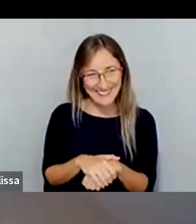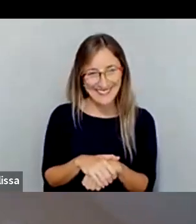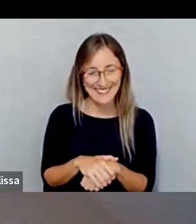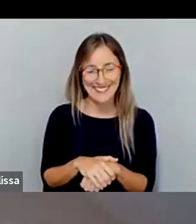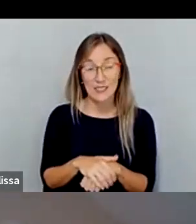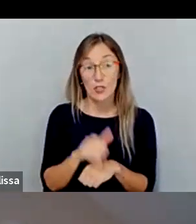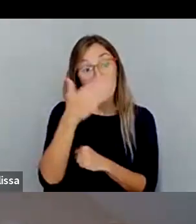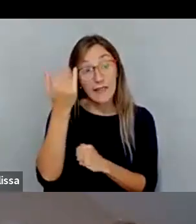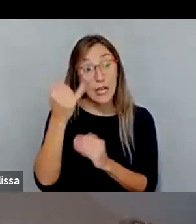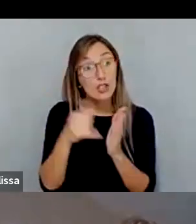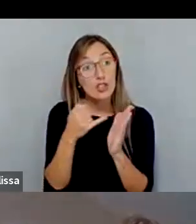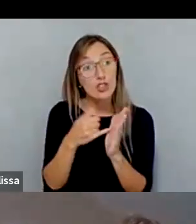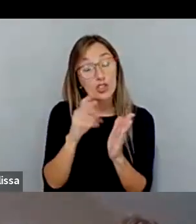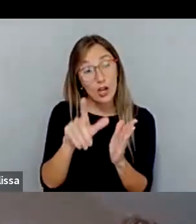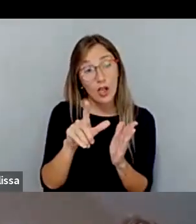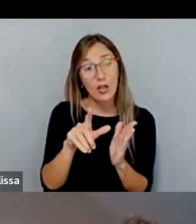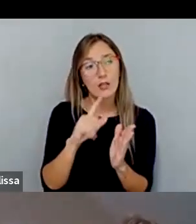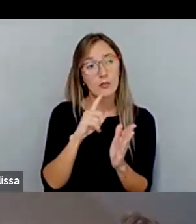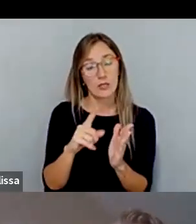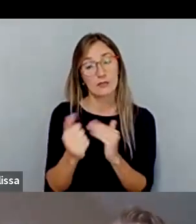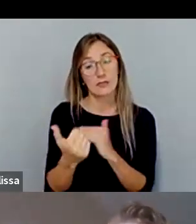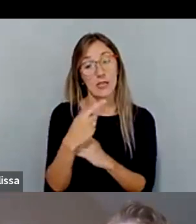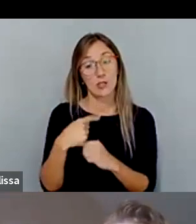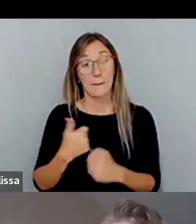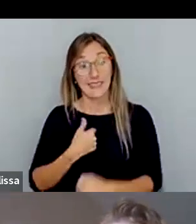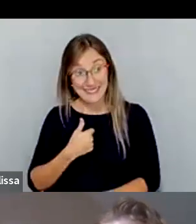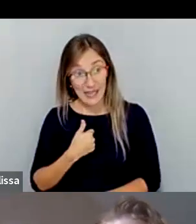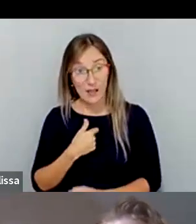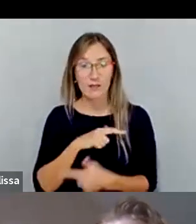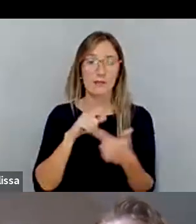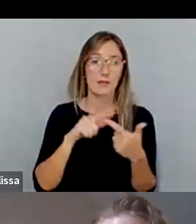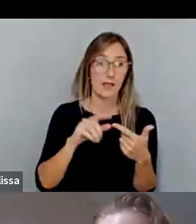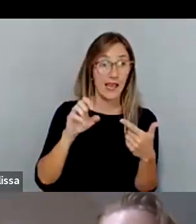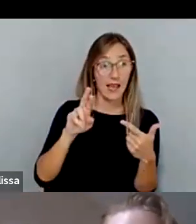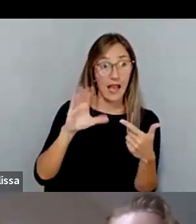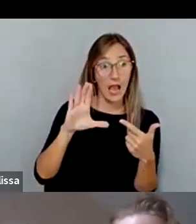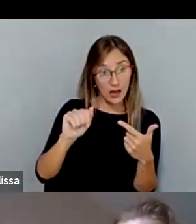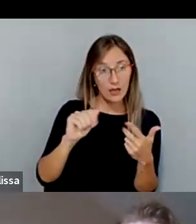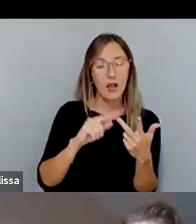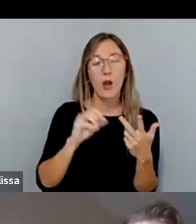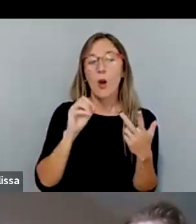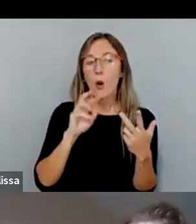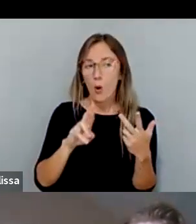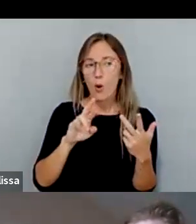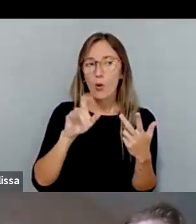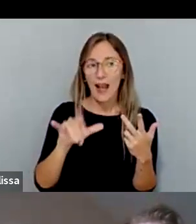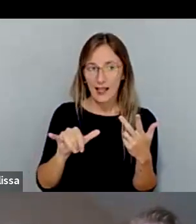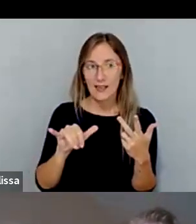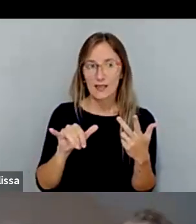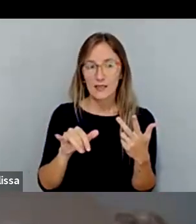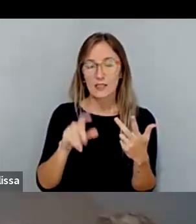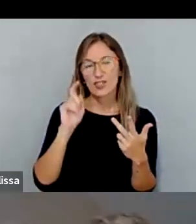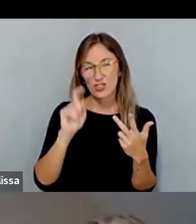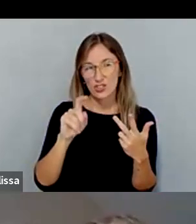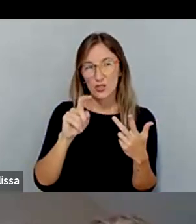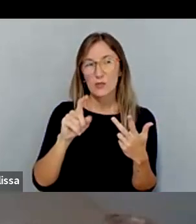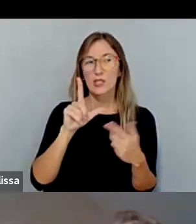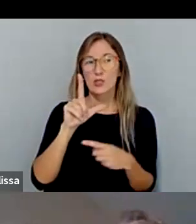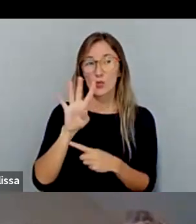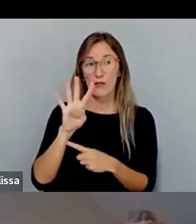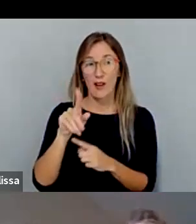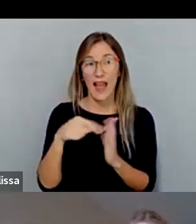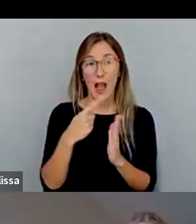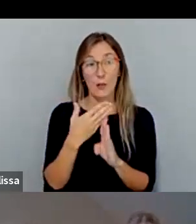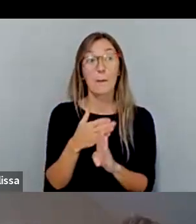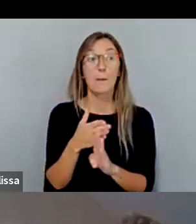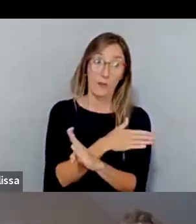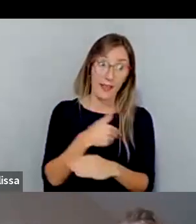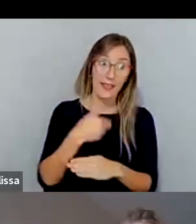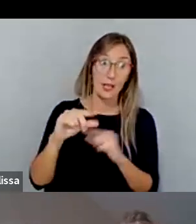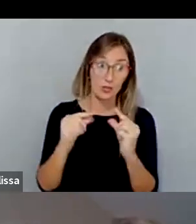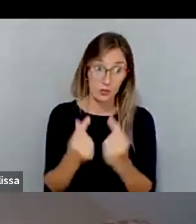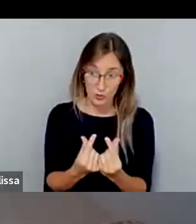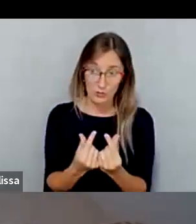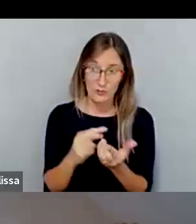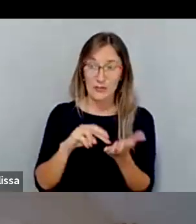myself. I learned a lot. Everyone, we are done for whatever time it is in